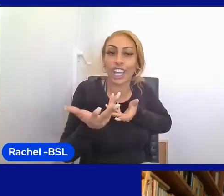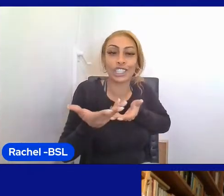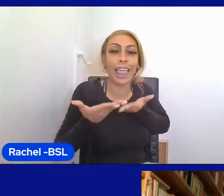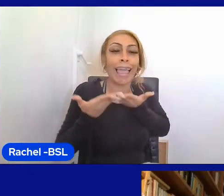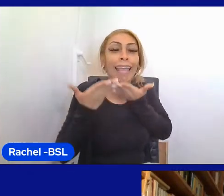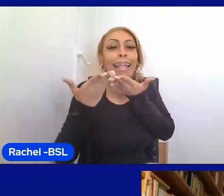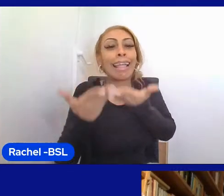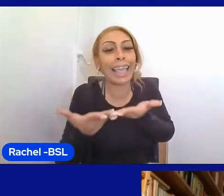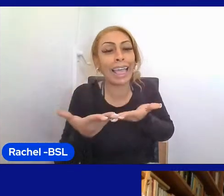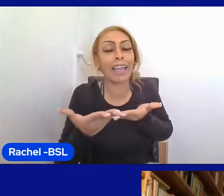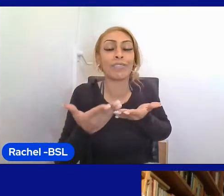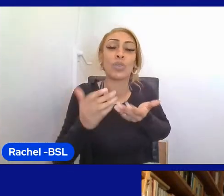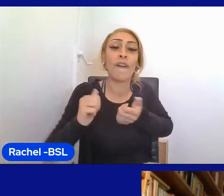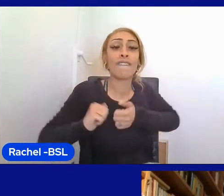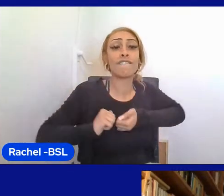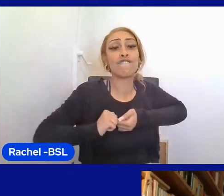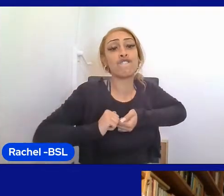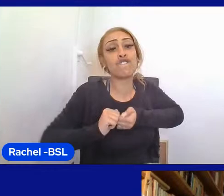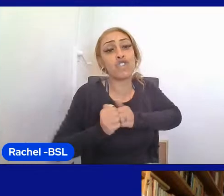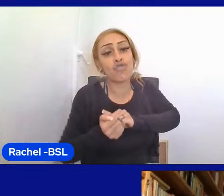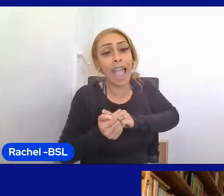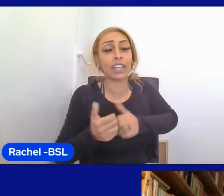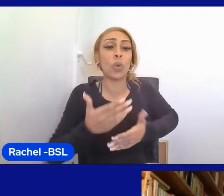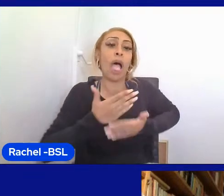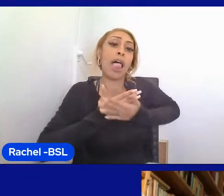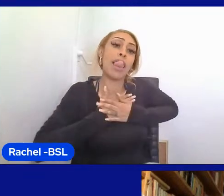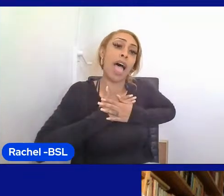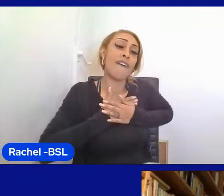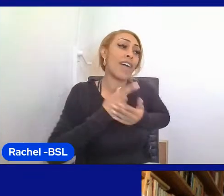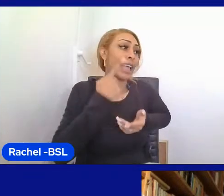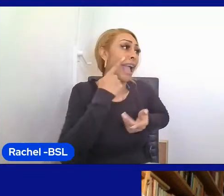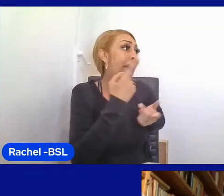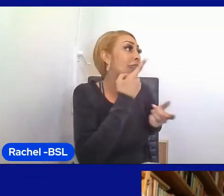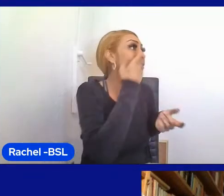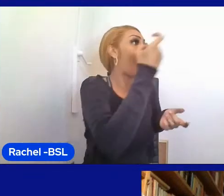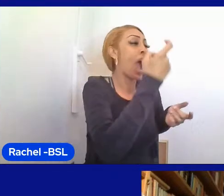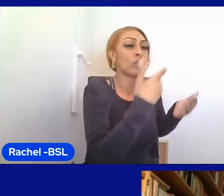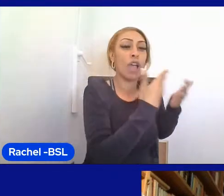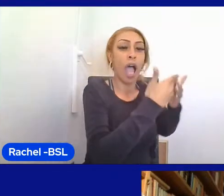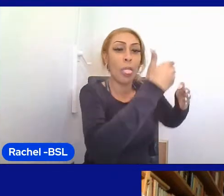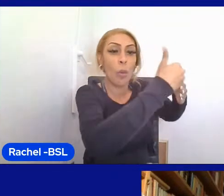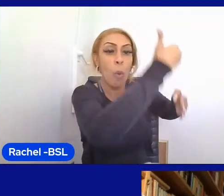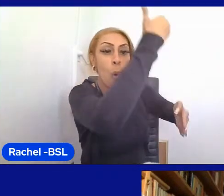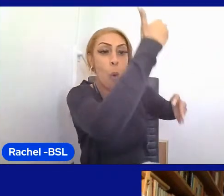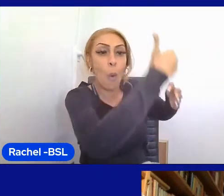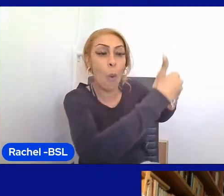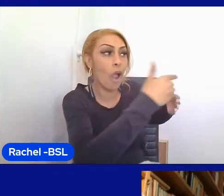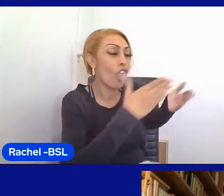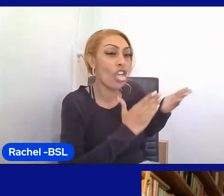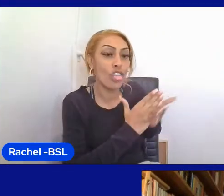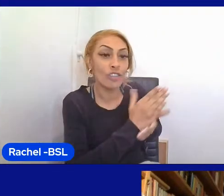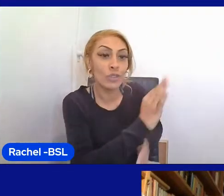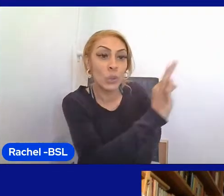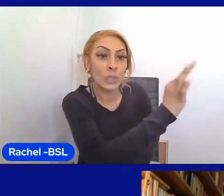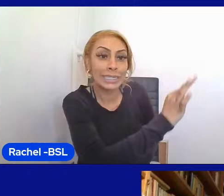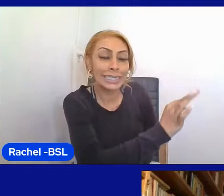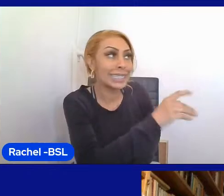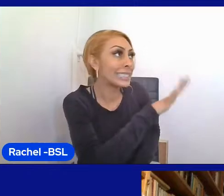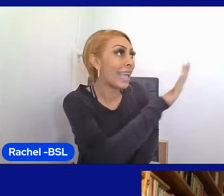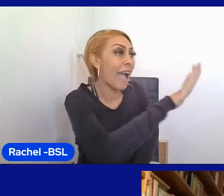decide to get together with some people from my gym and get involved. They also had someone at the same time talking